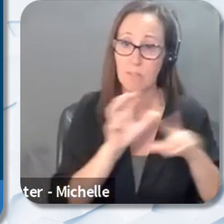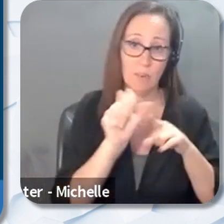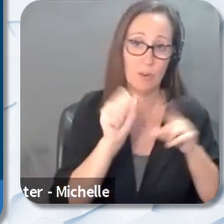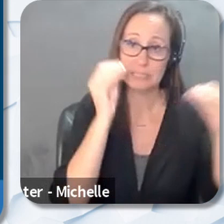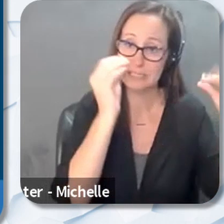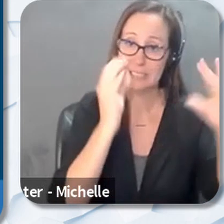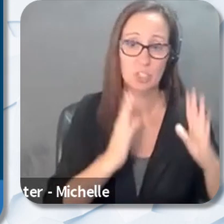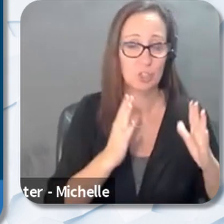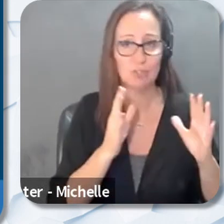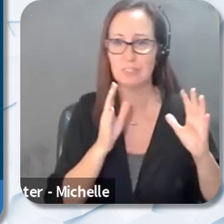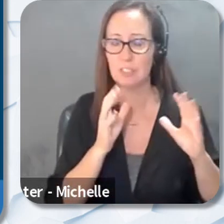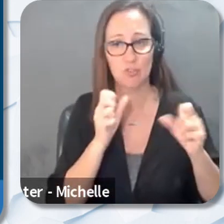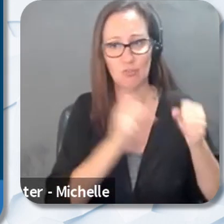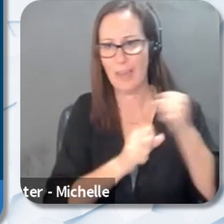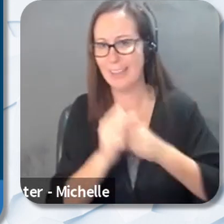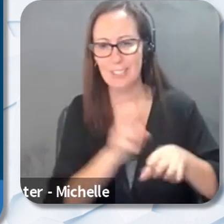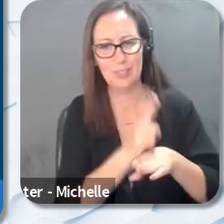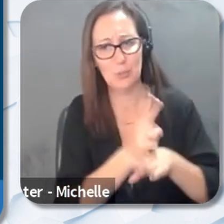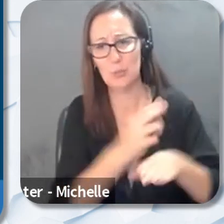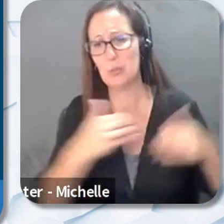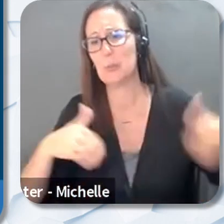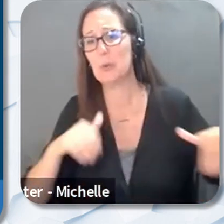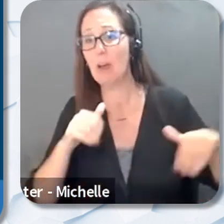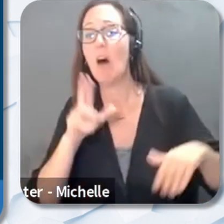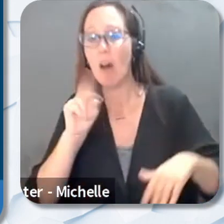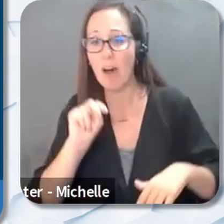strategies that was a that was an untapped resource in our own system,